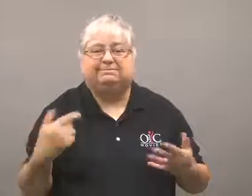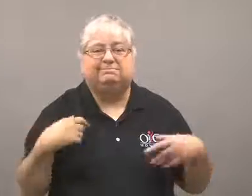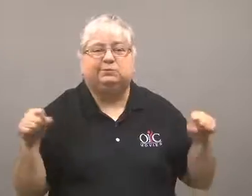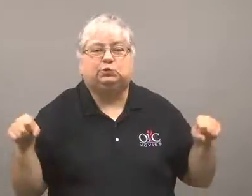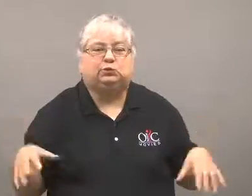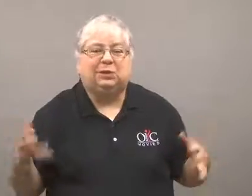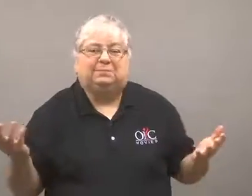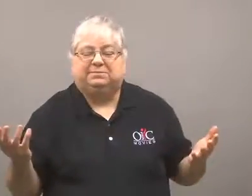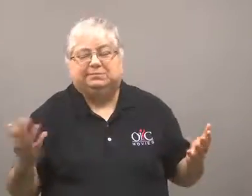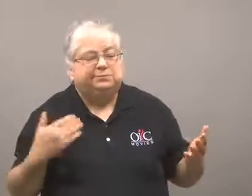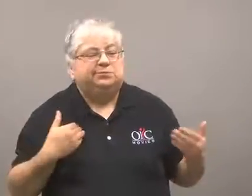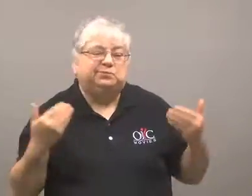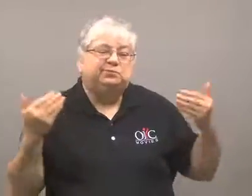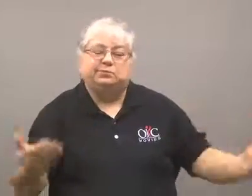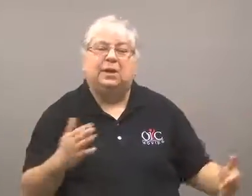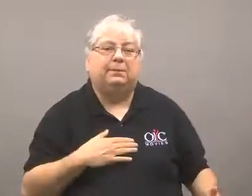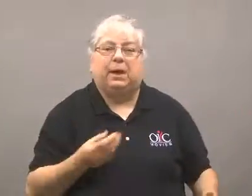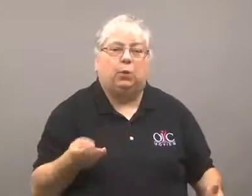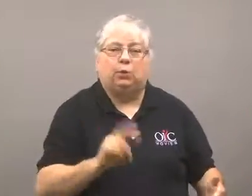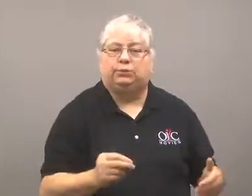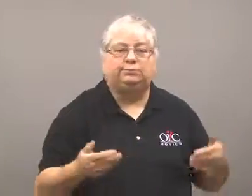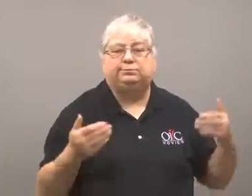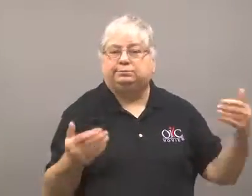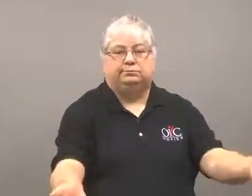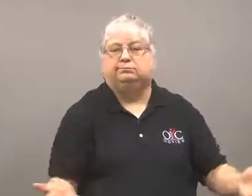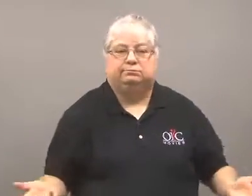Therefore, it was cancelling those plans and moving on.